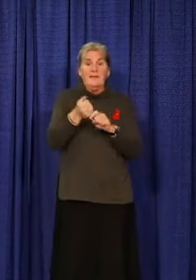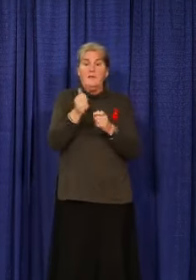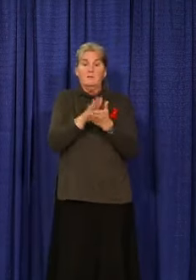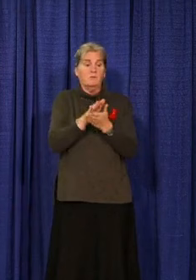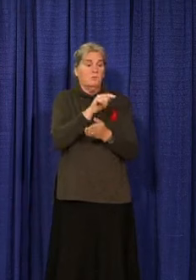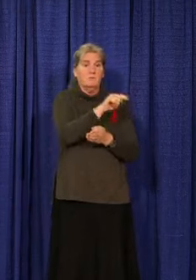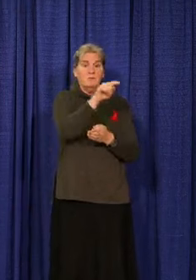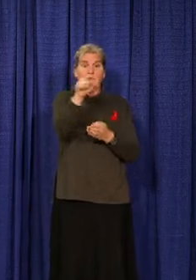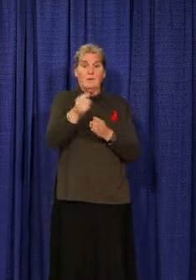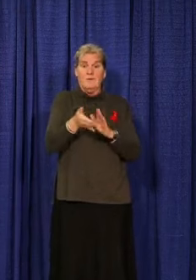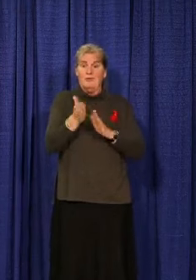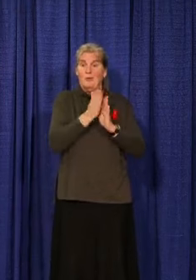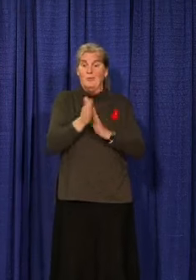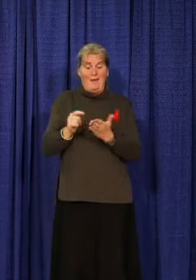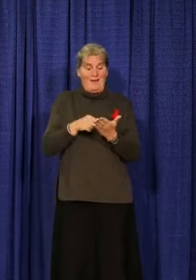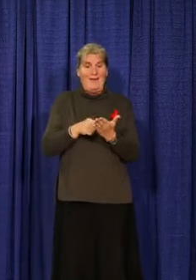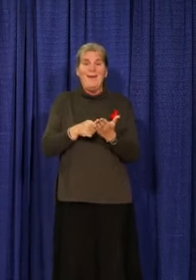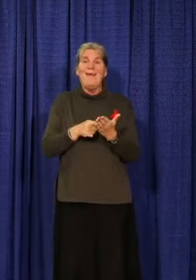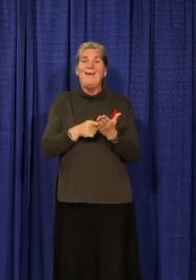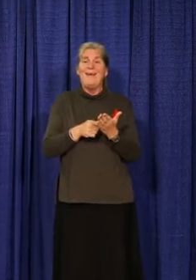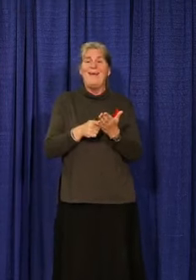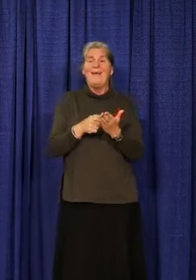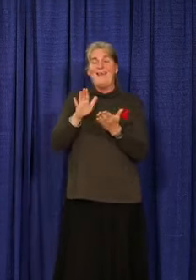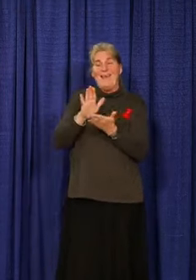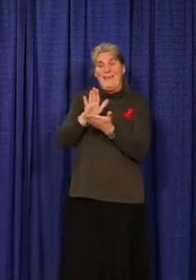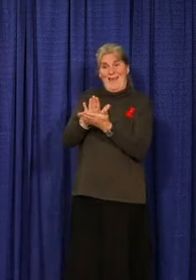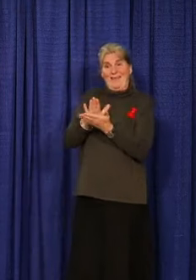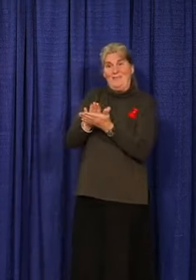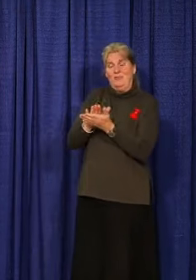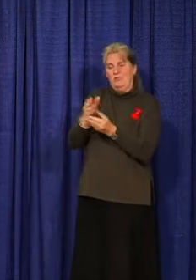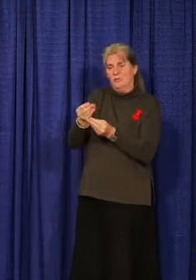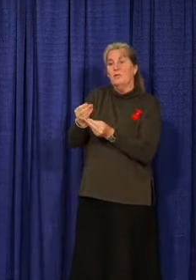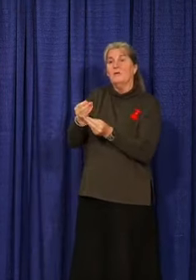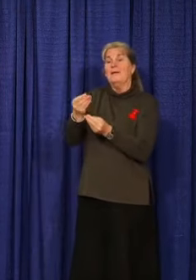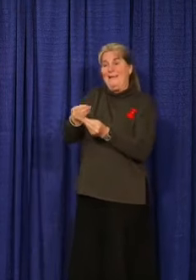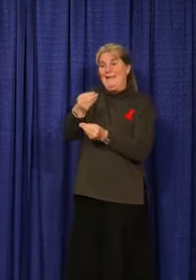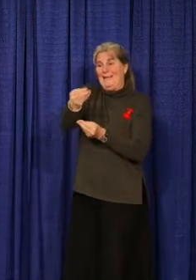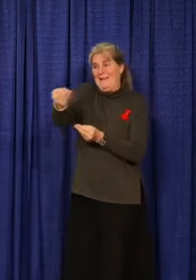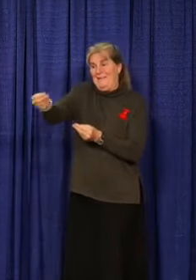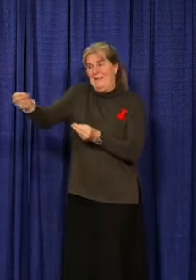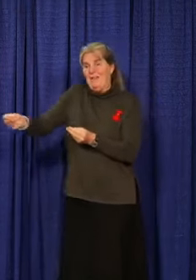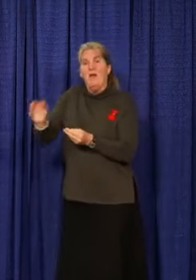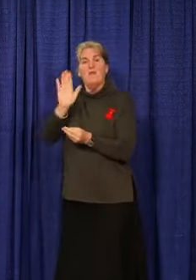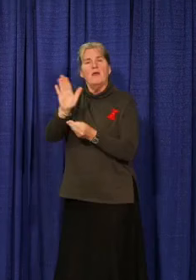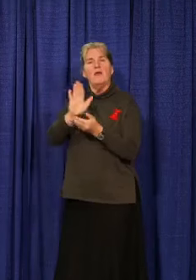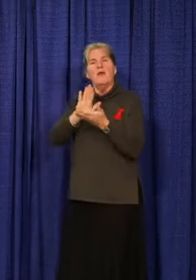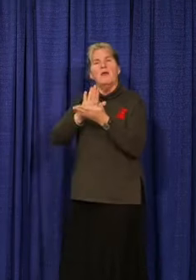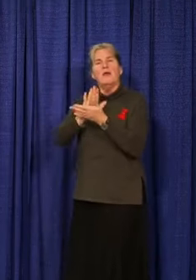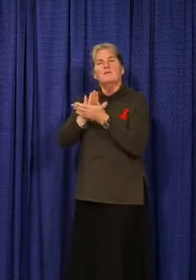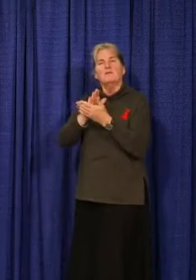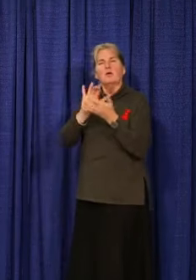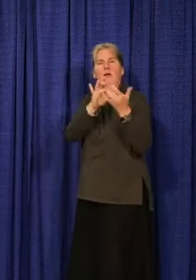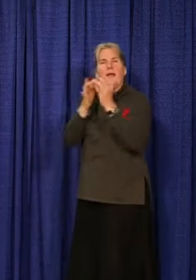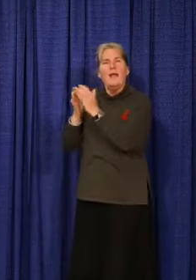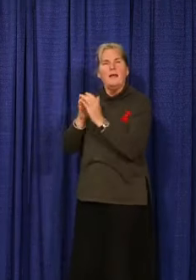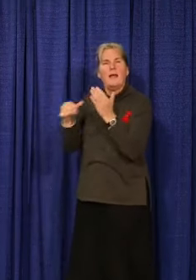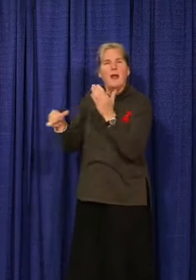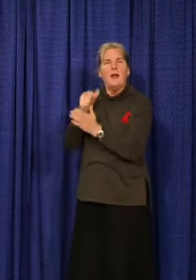Each school's operational plan is being shared with their school communities and posted on their school website.